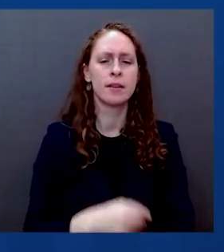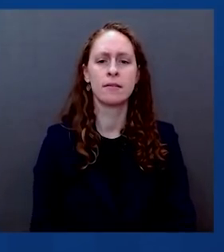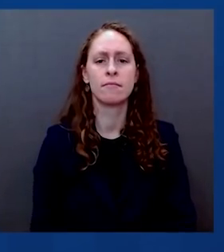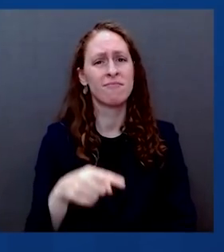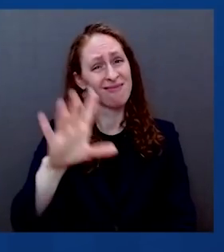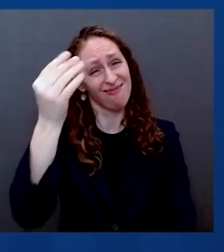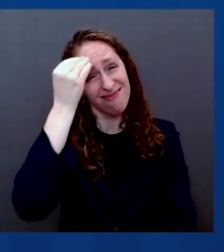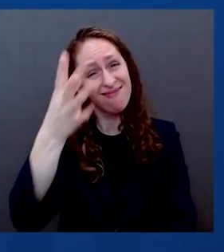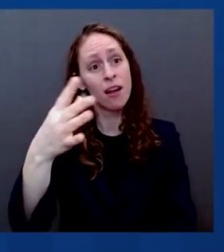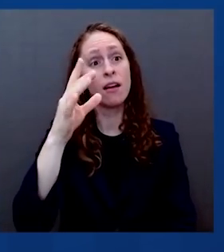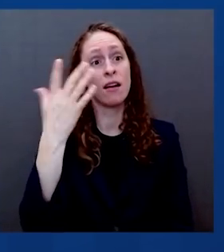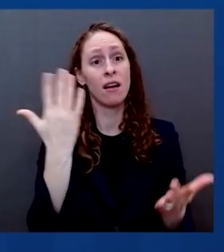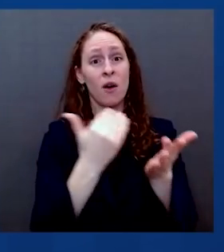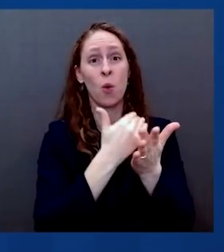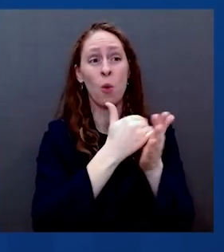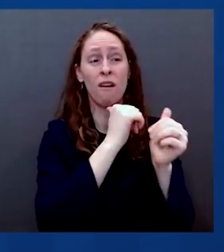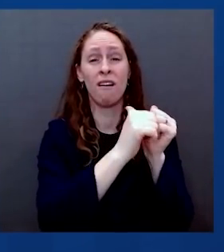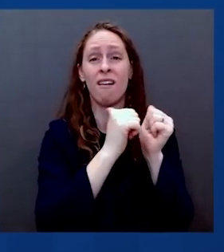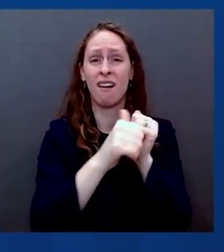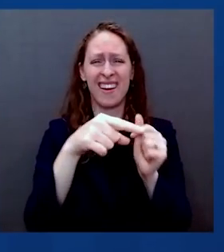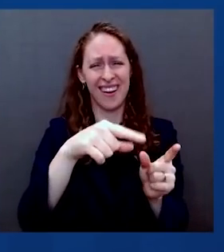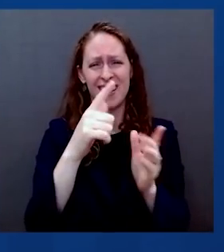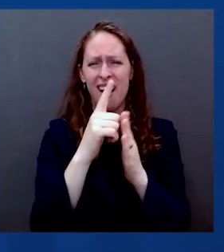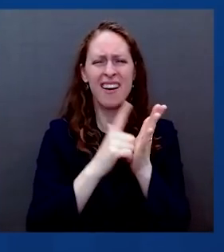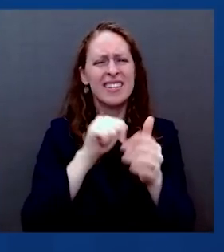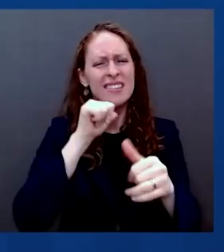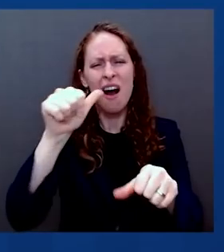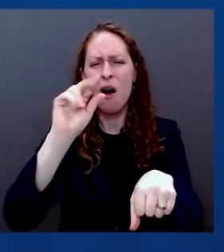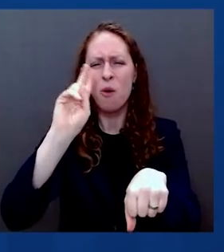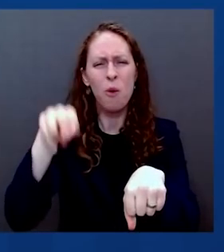that makes it more difficult for students to vote is normal.